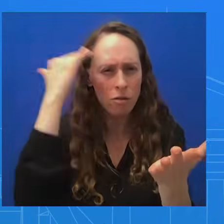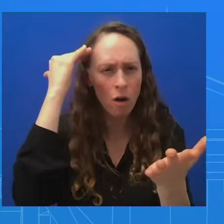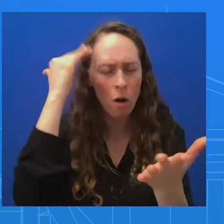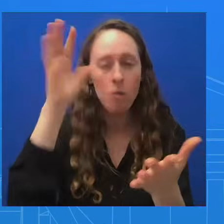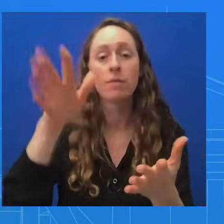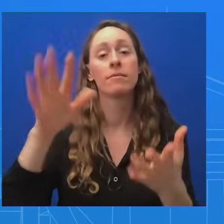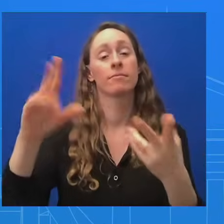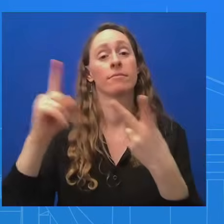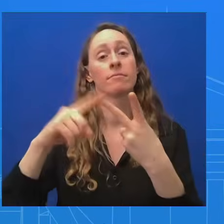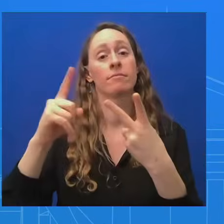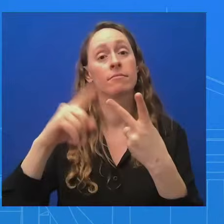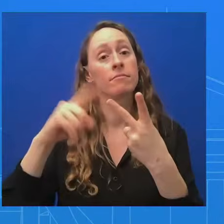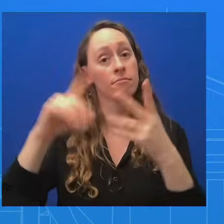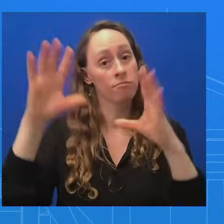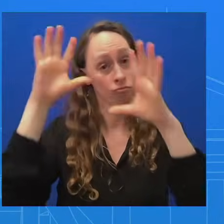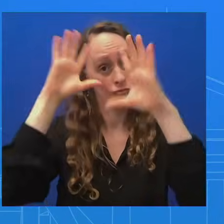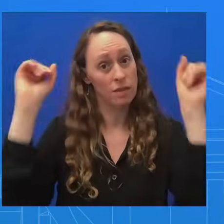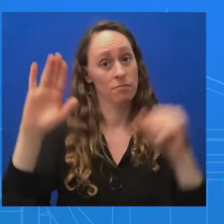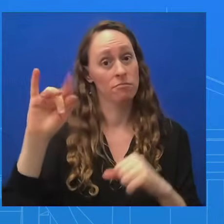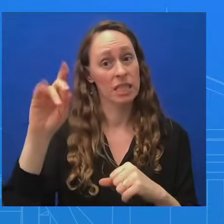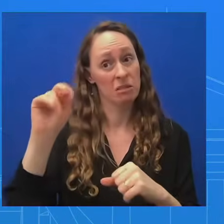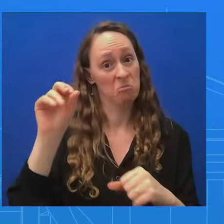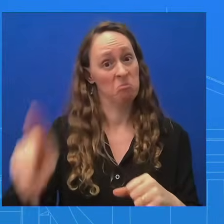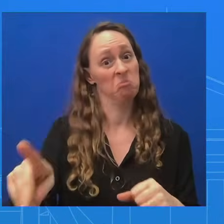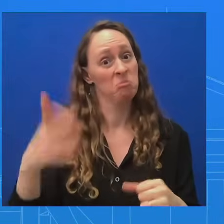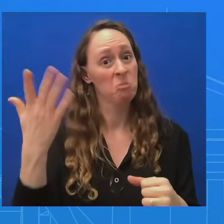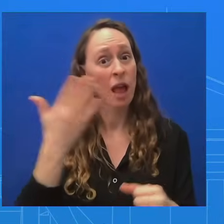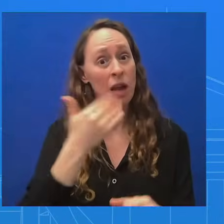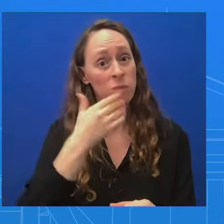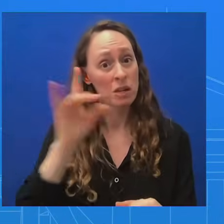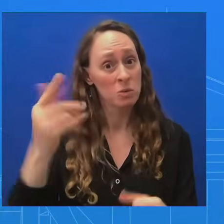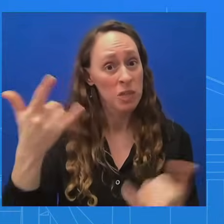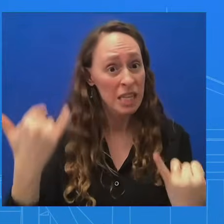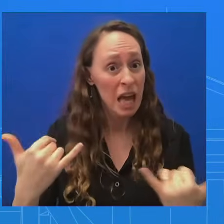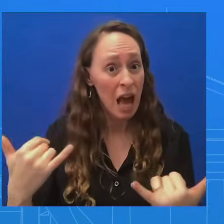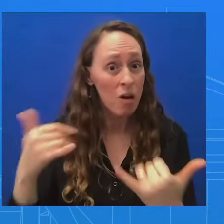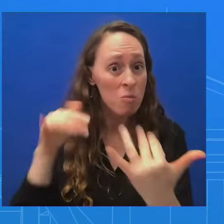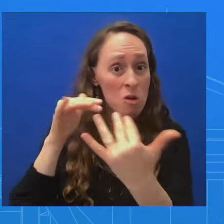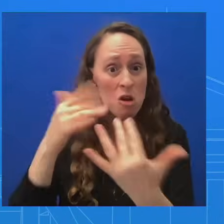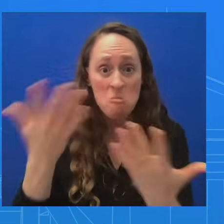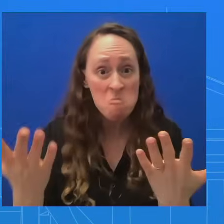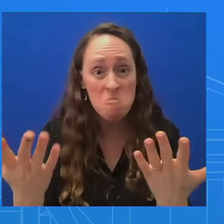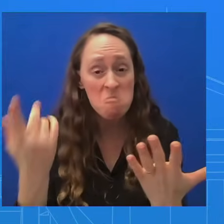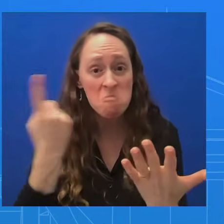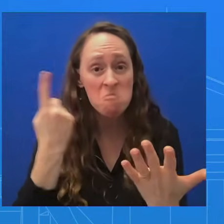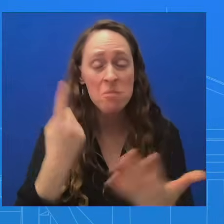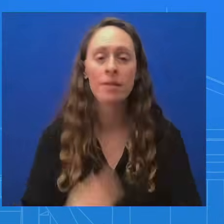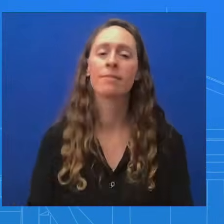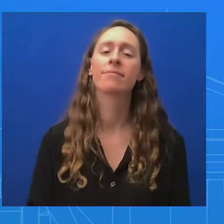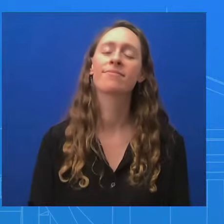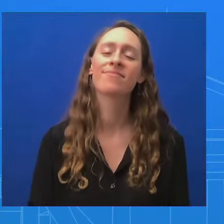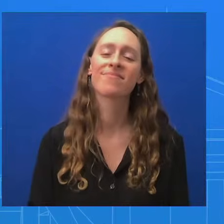Mr. Kirby: I don't have a time hack for, like, you know, how long they talked about each topic. I went through quite a list of topics. That call was about 30 to 40 minutes long.